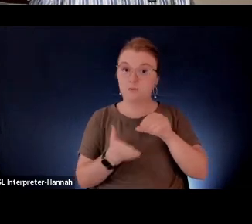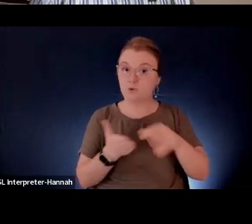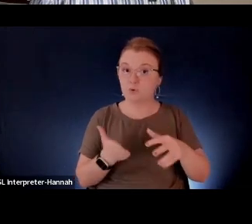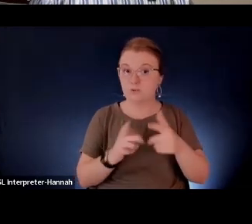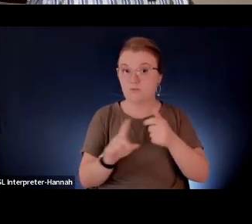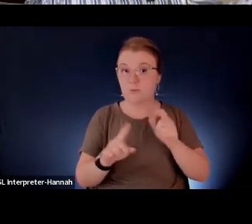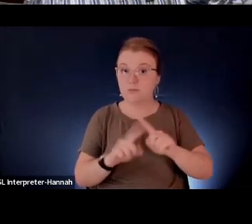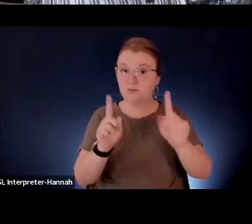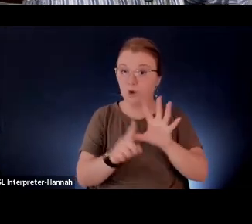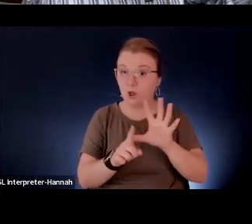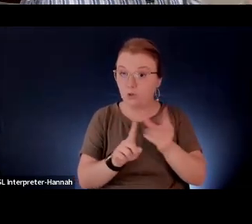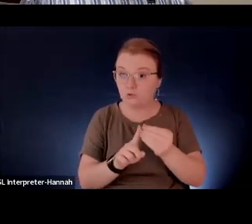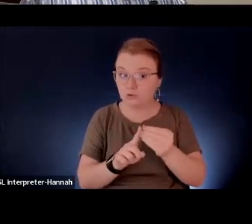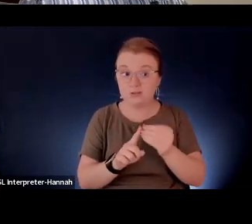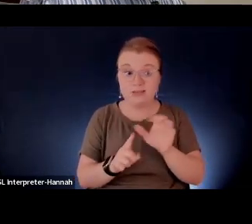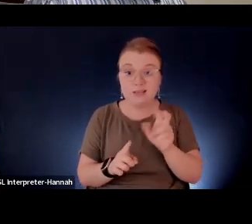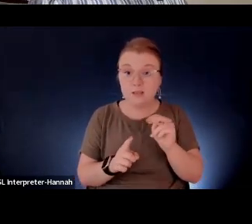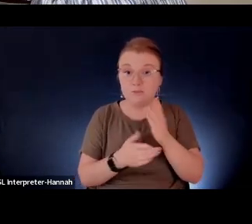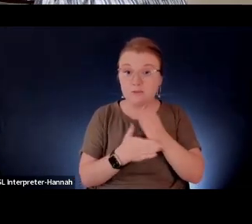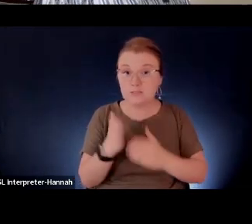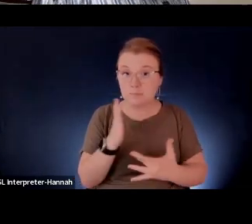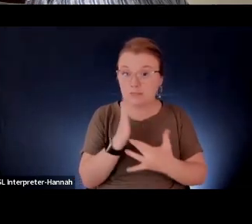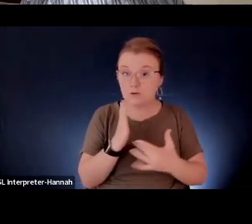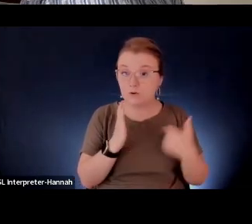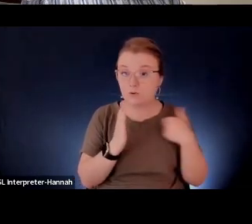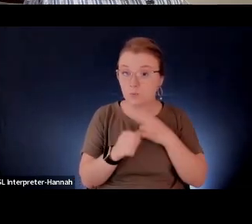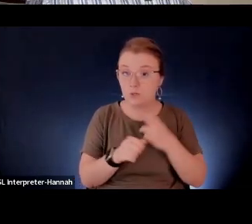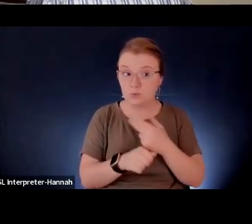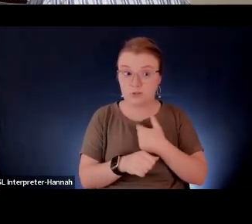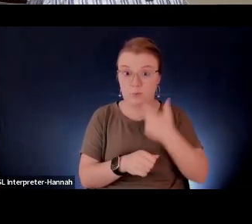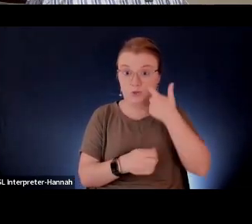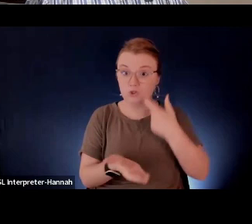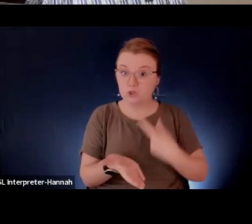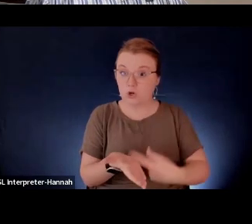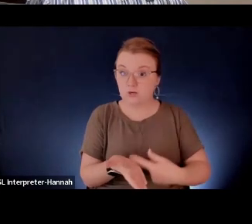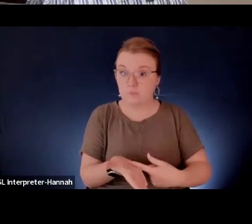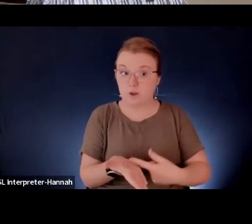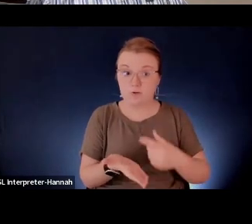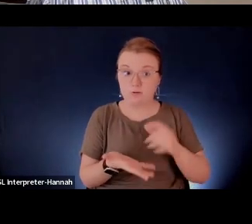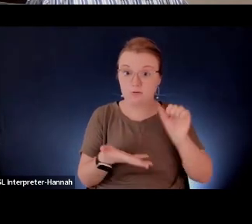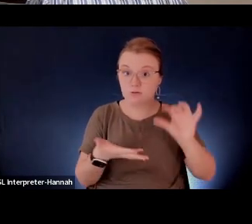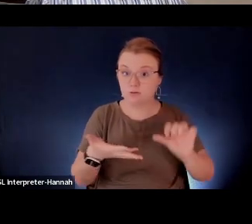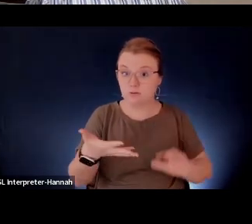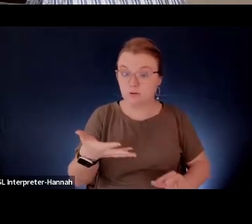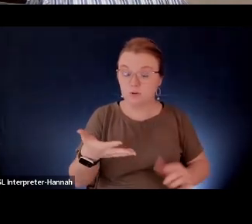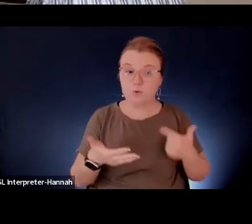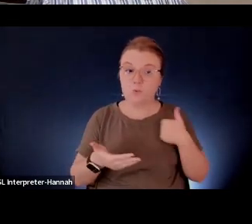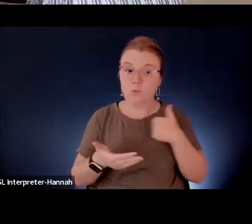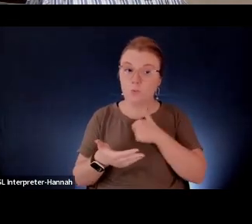Even some of the technology that we use that we just talked about, you know, we need to look at that from the lens of, you know,